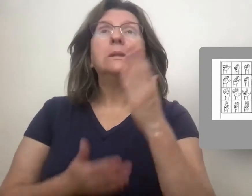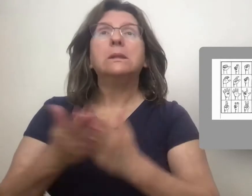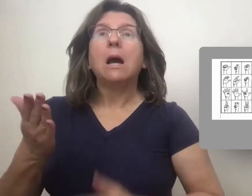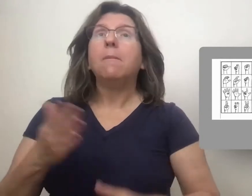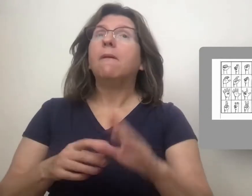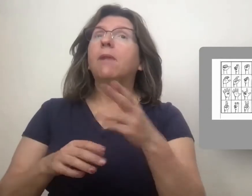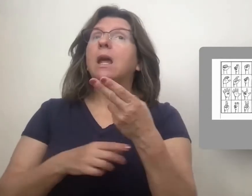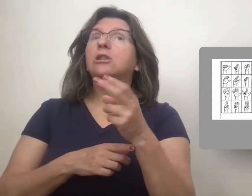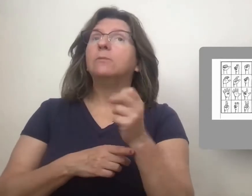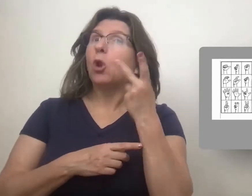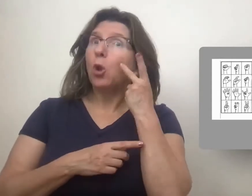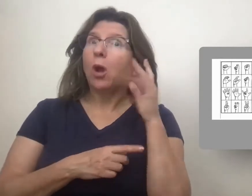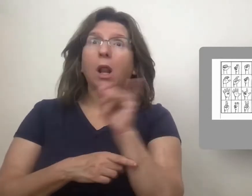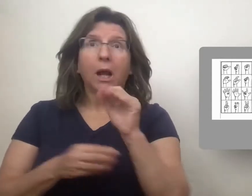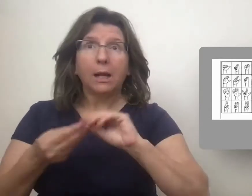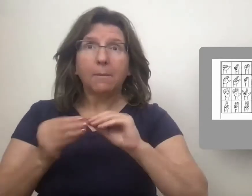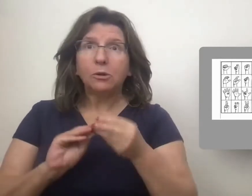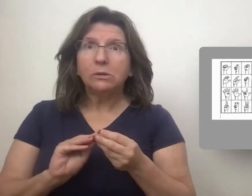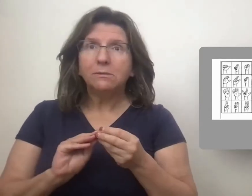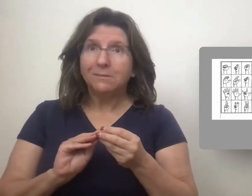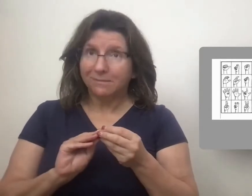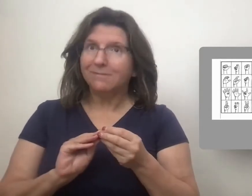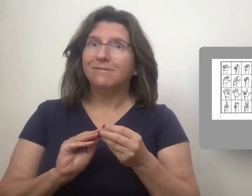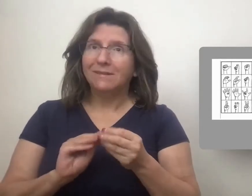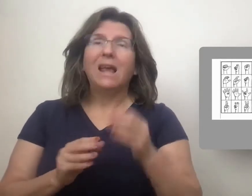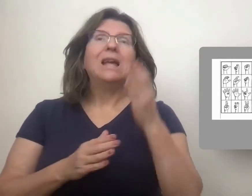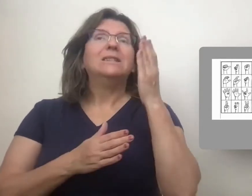Some of these hand shapes are numbers.